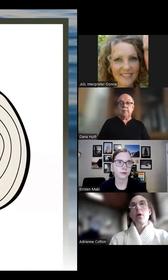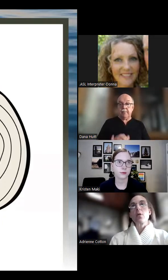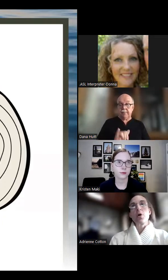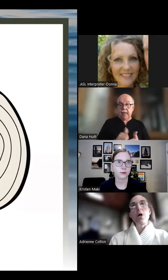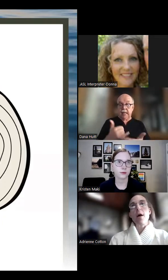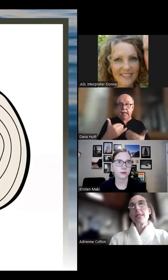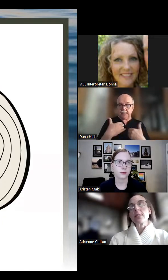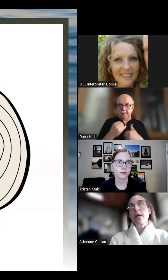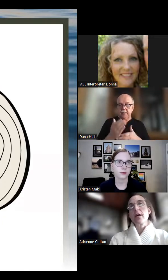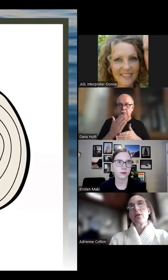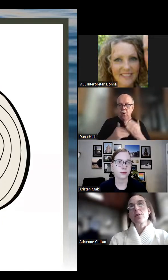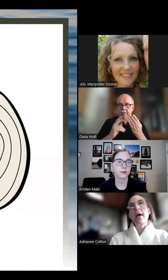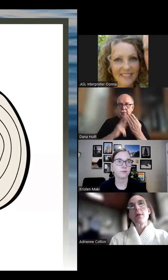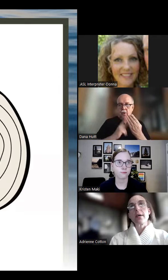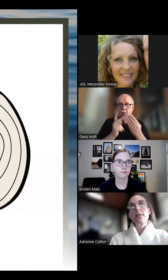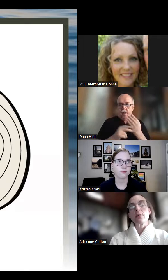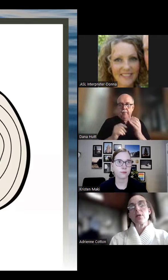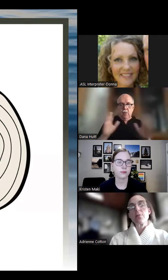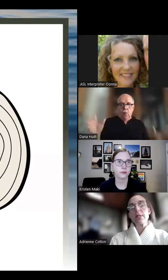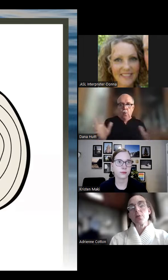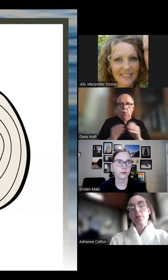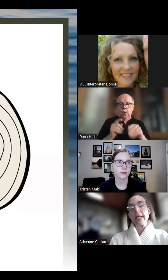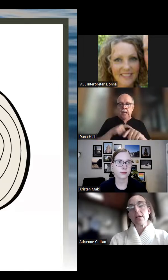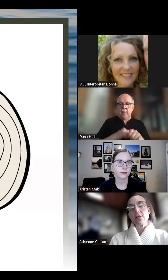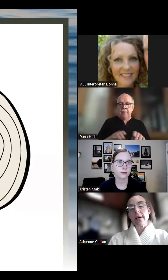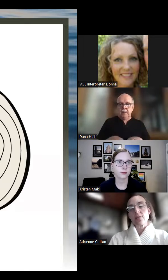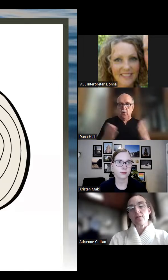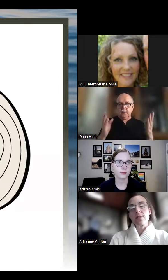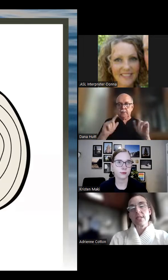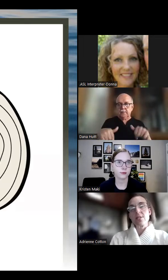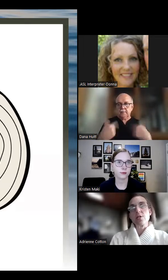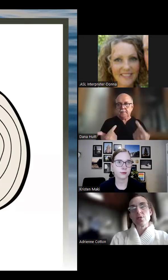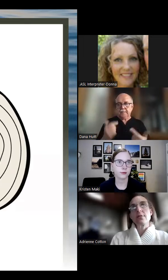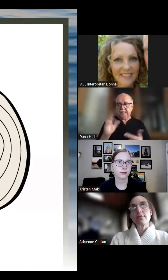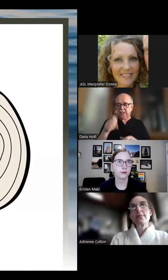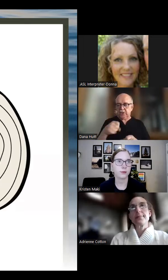future. You know, you could pay them through